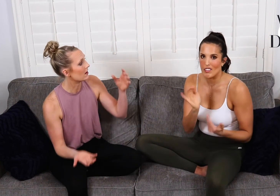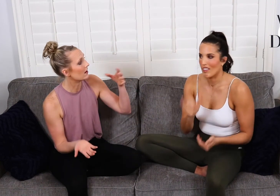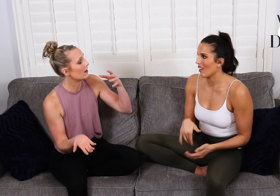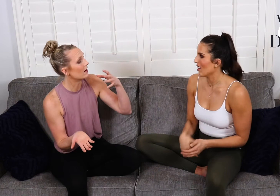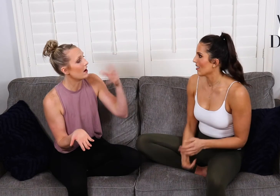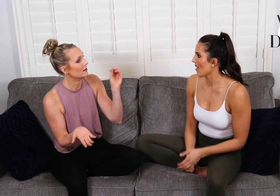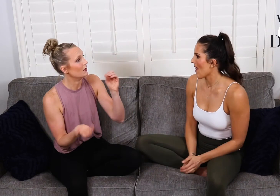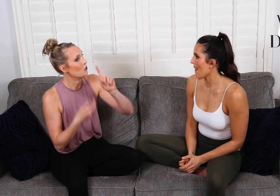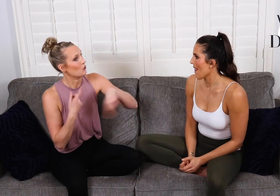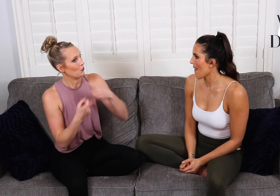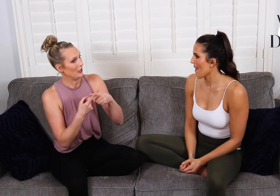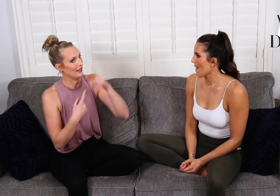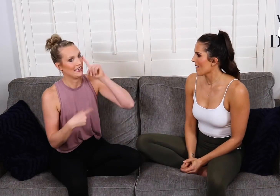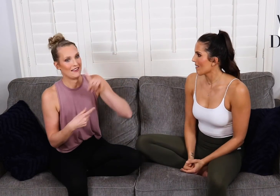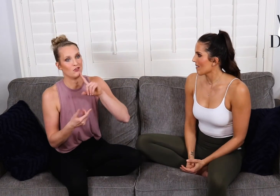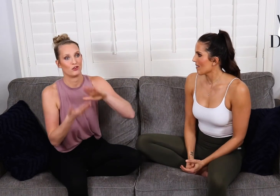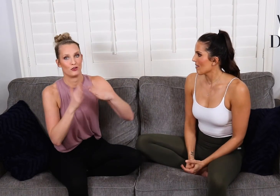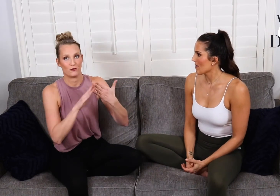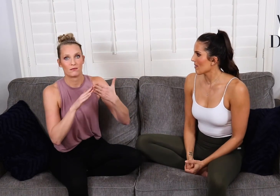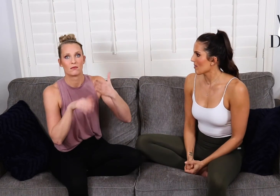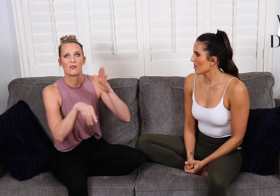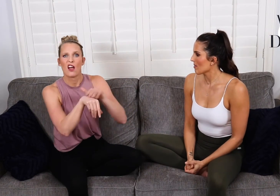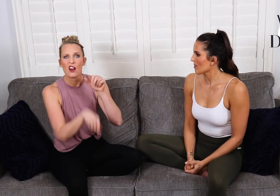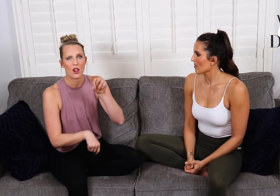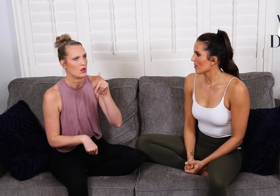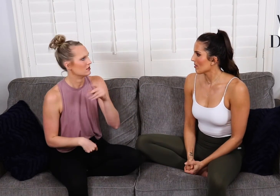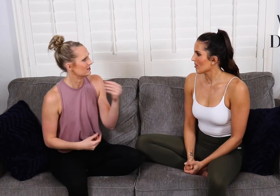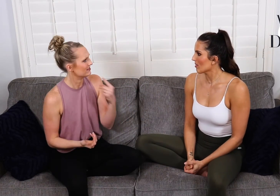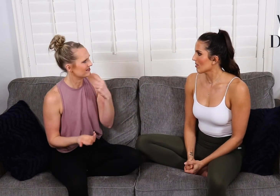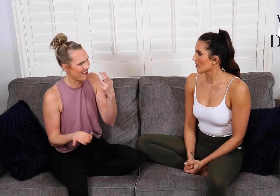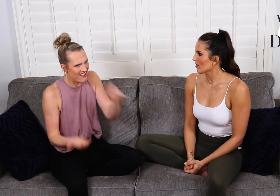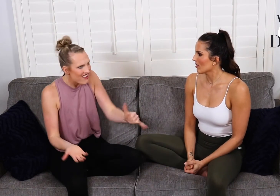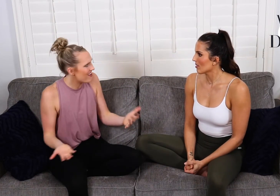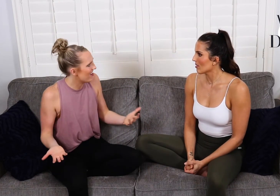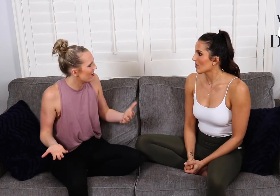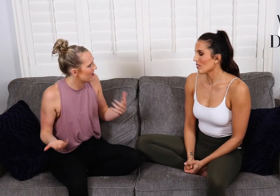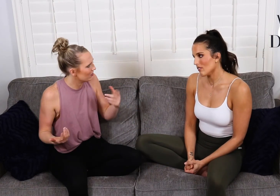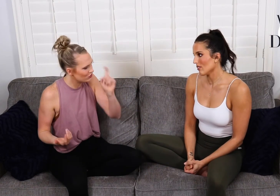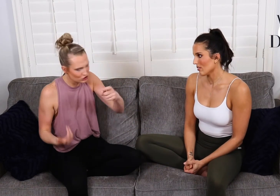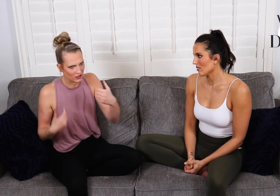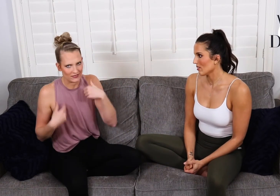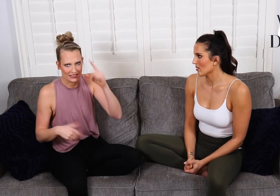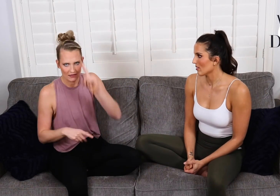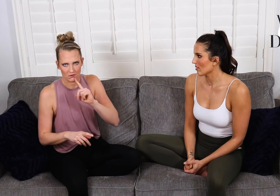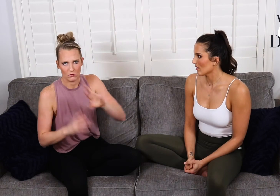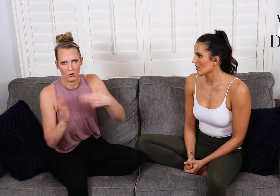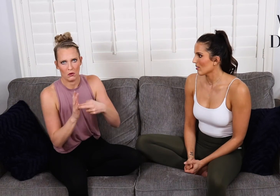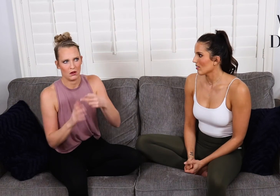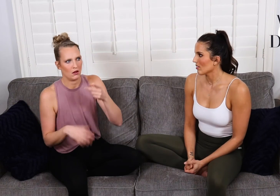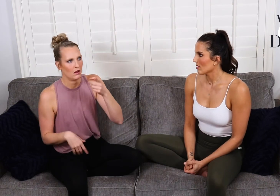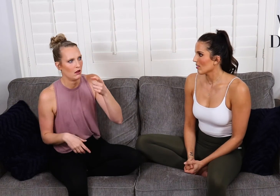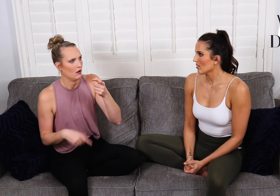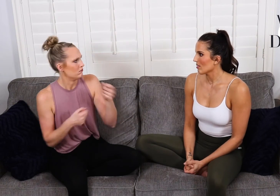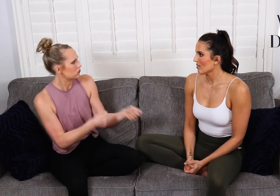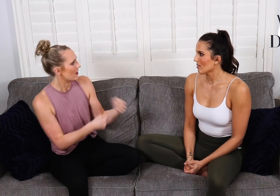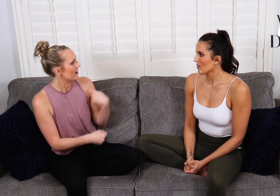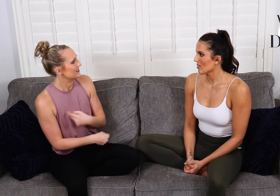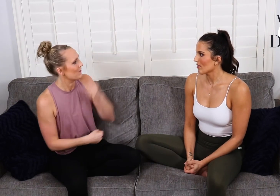Little things like that. And then when the Deaf Community calls them out and says, “Hey, you should have a Deaf individual in that role.” They get